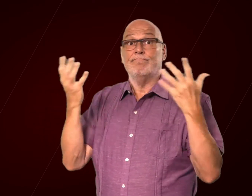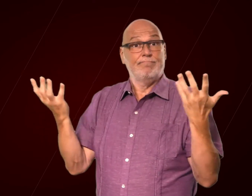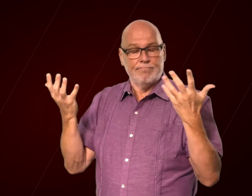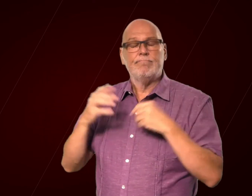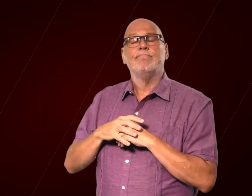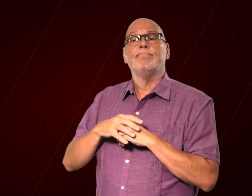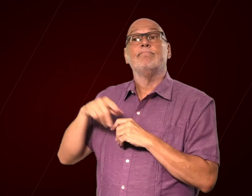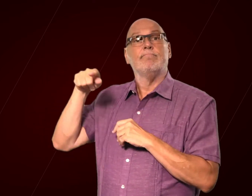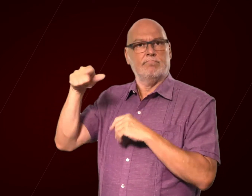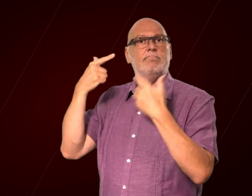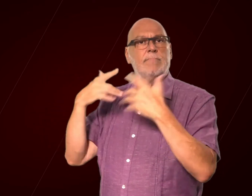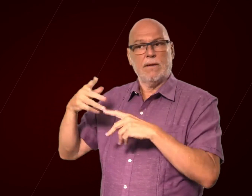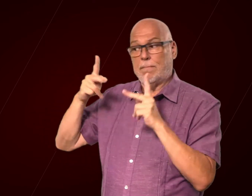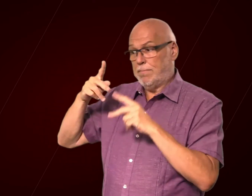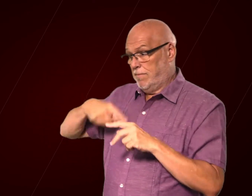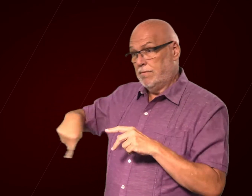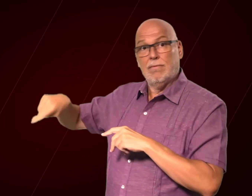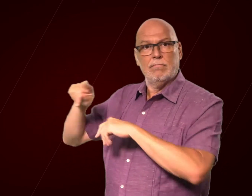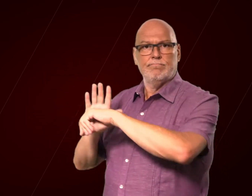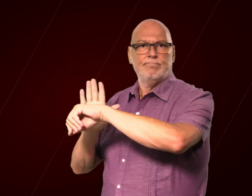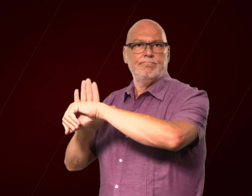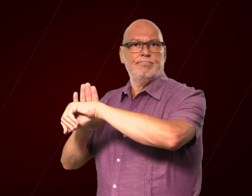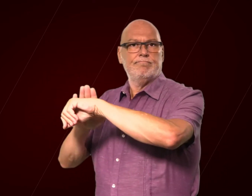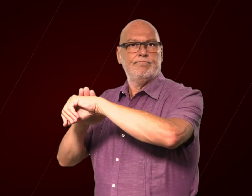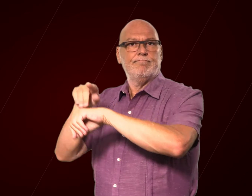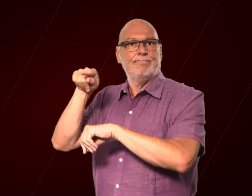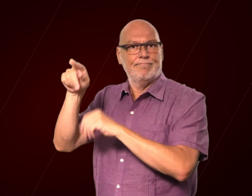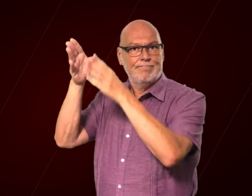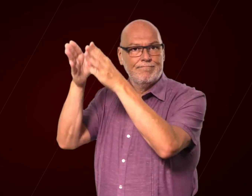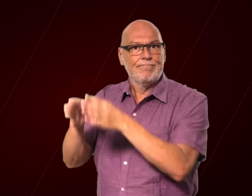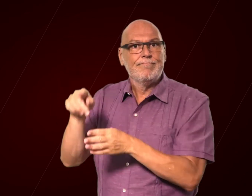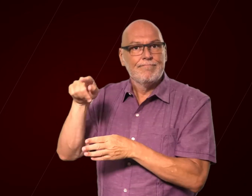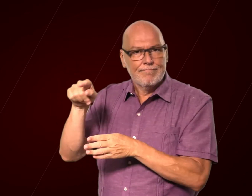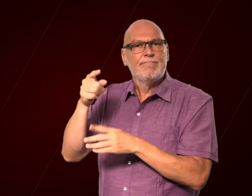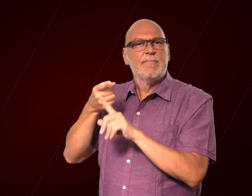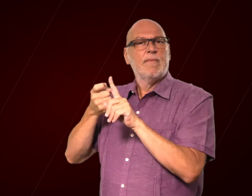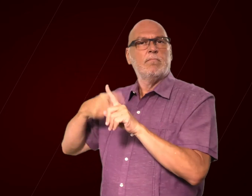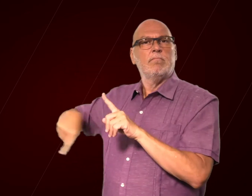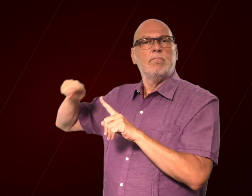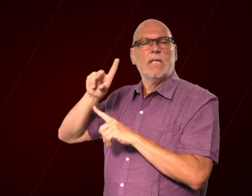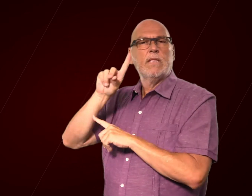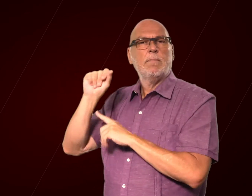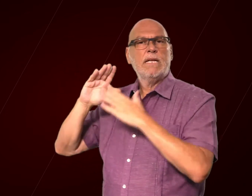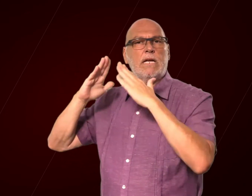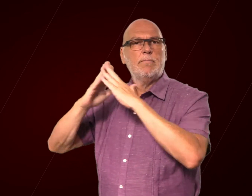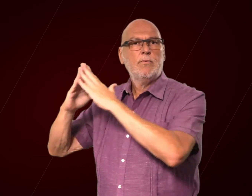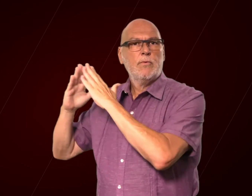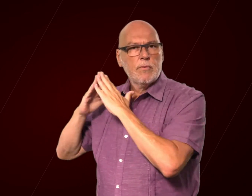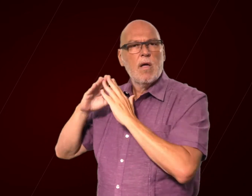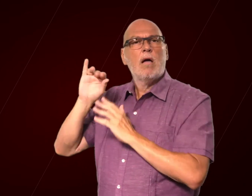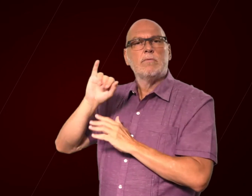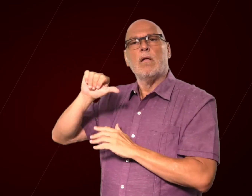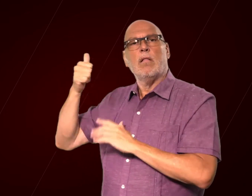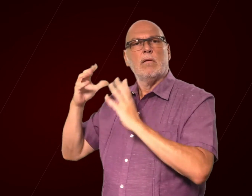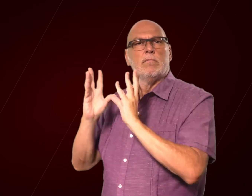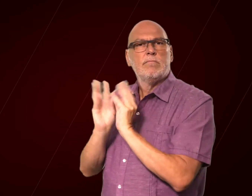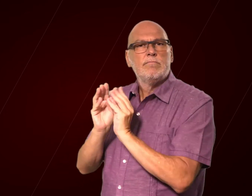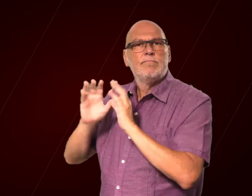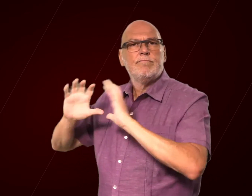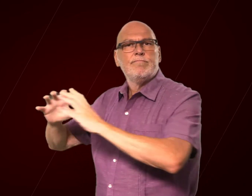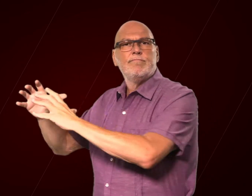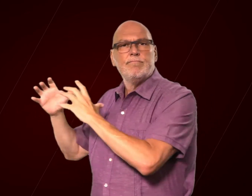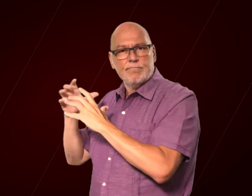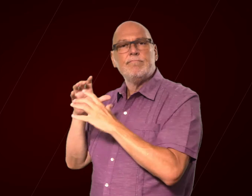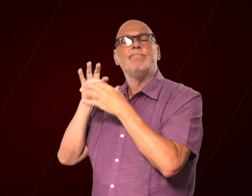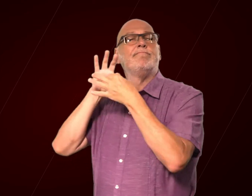"consultations with the disability community and other stakeholders,